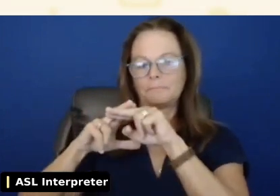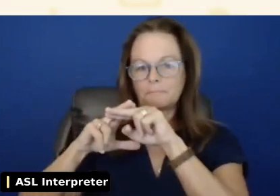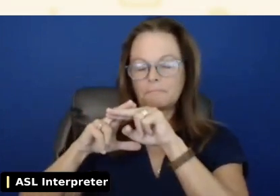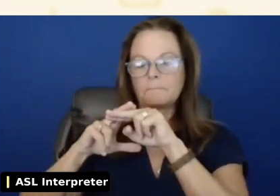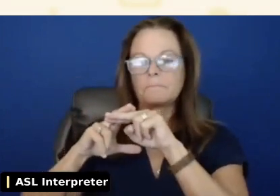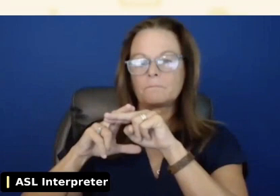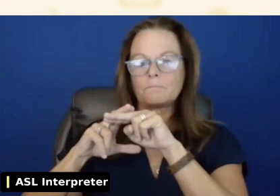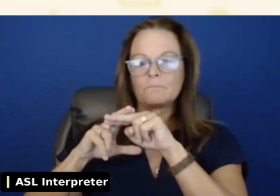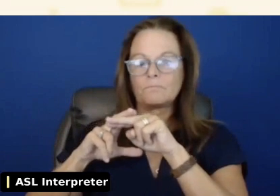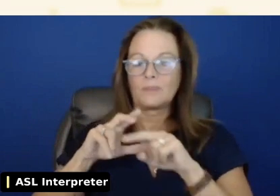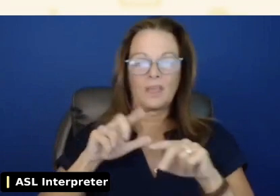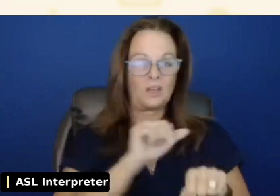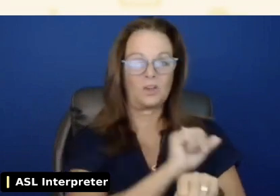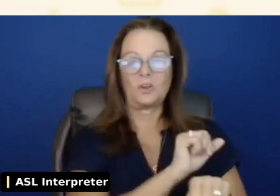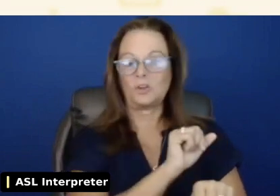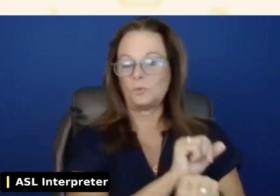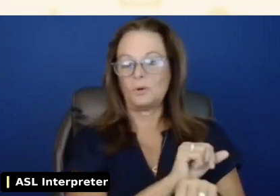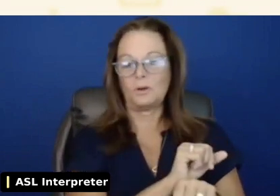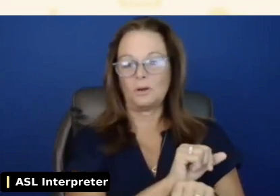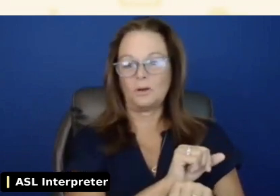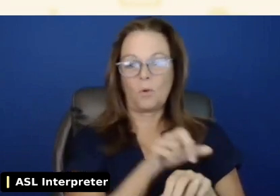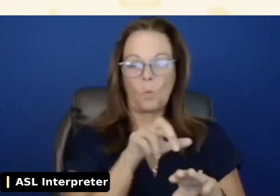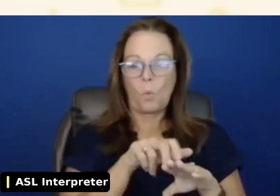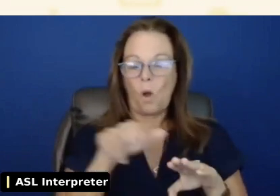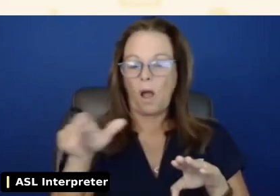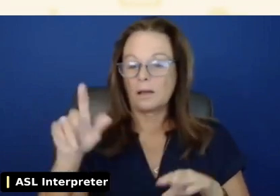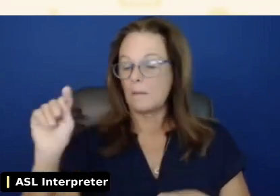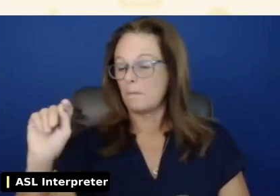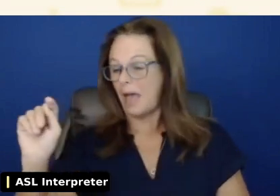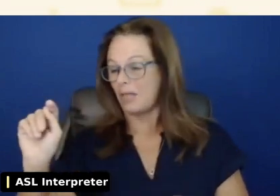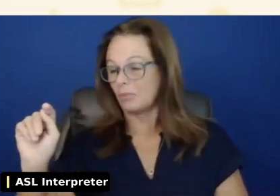from the bath to the bathroom without excruciating pain.